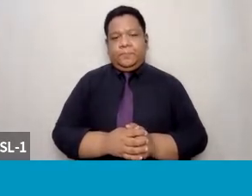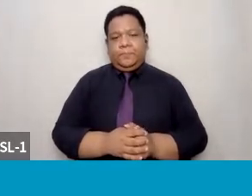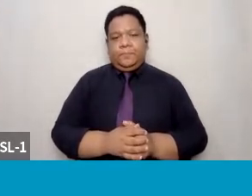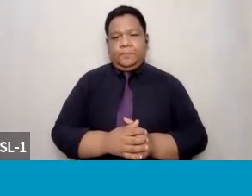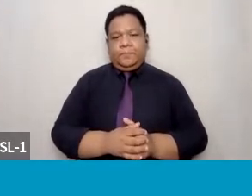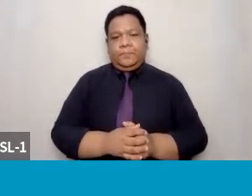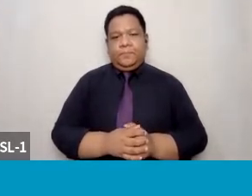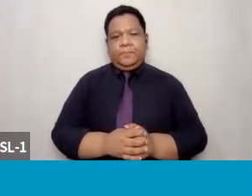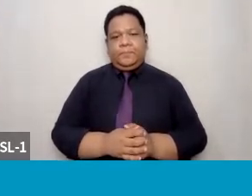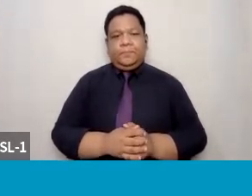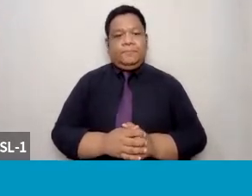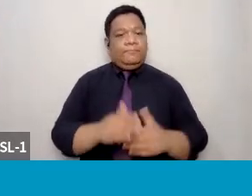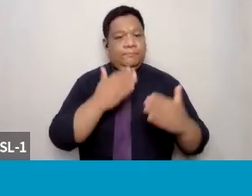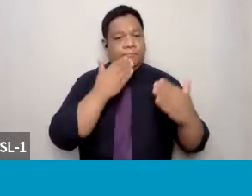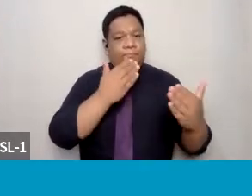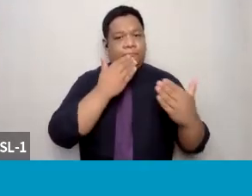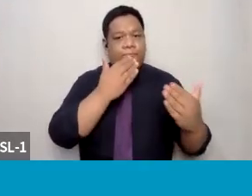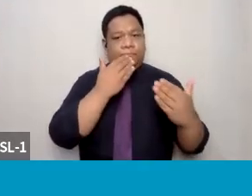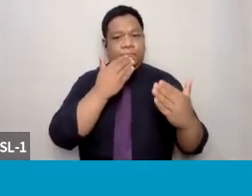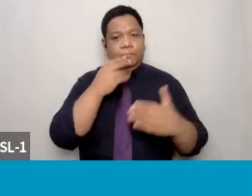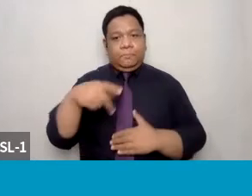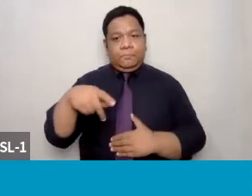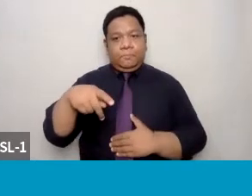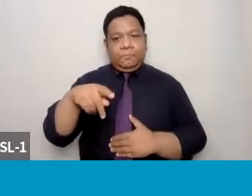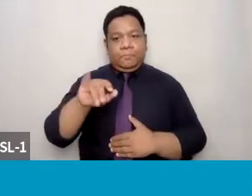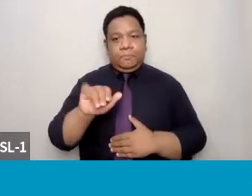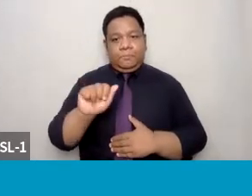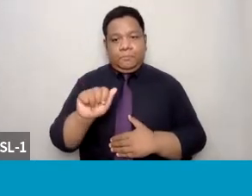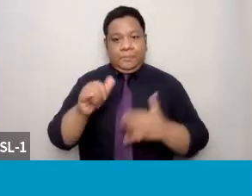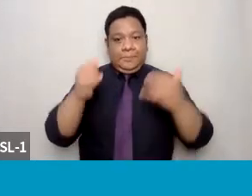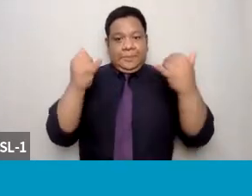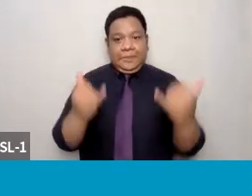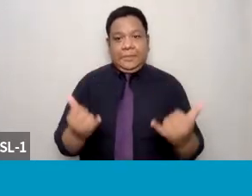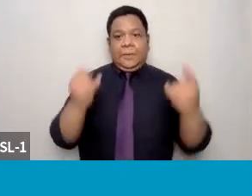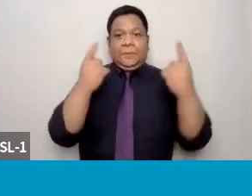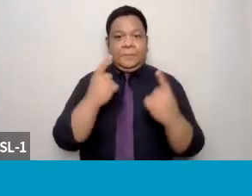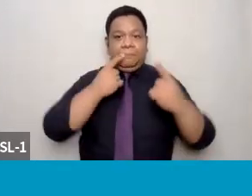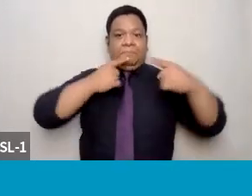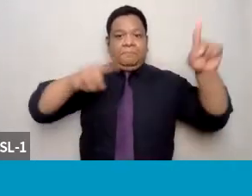Okay. Thank you so much PIA and this is now everyone’s much awaited part.